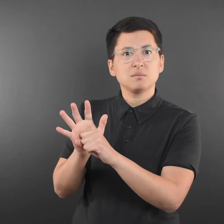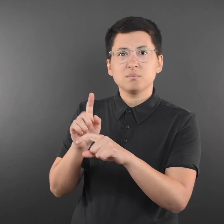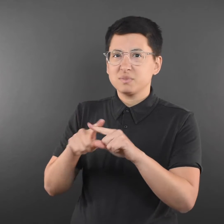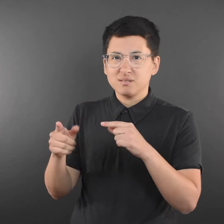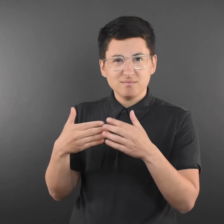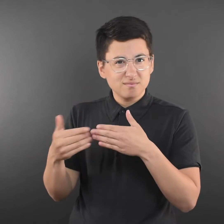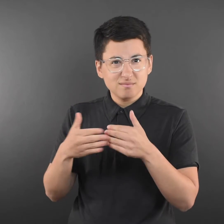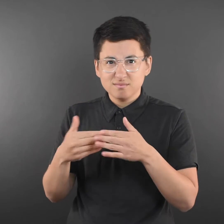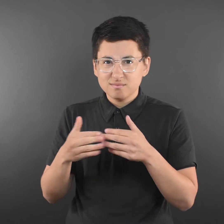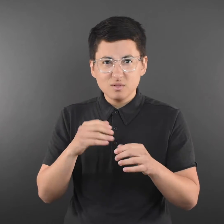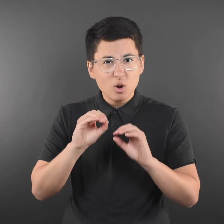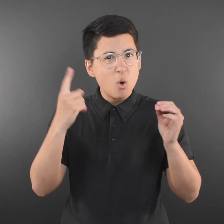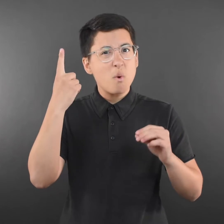even though no one can be blamed.